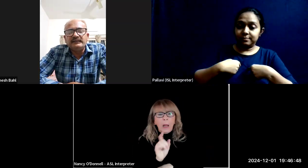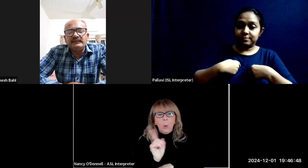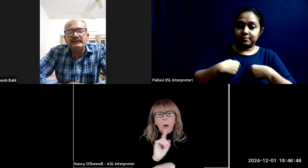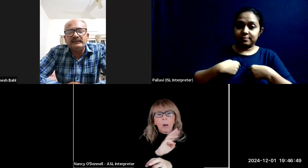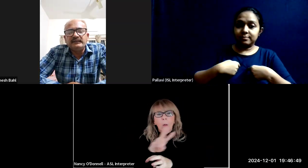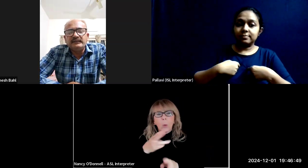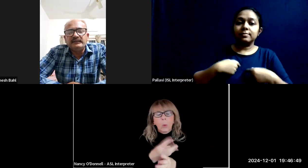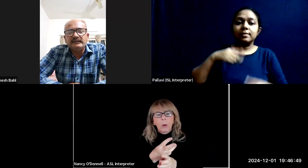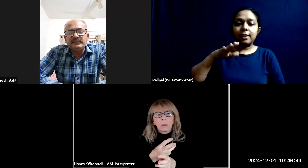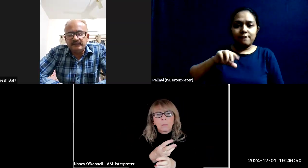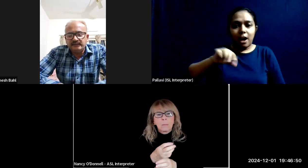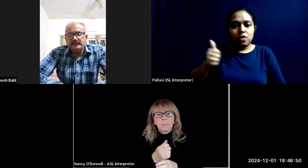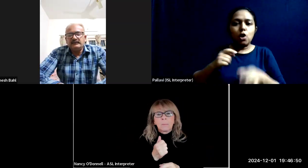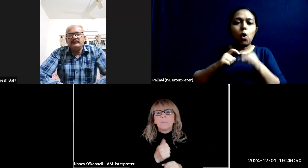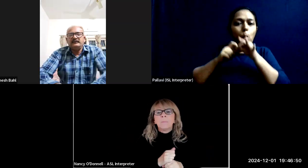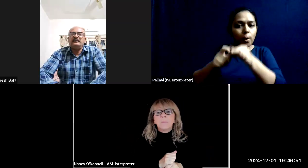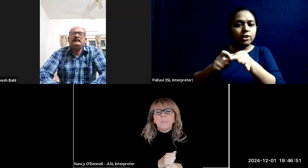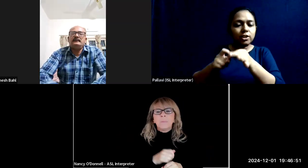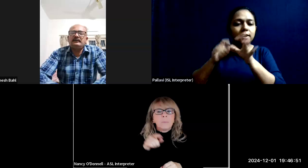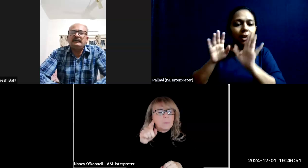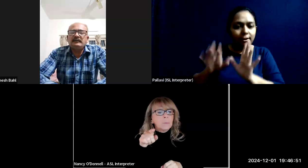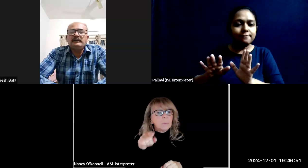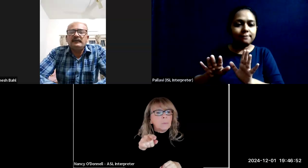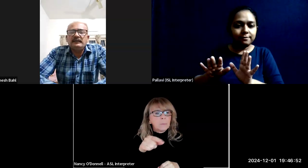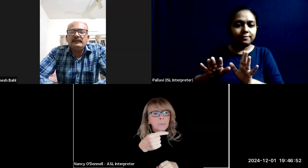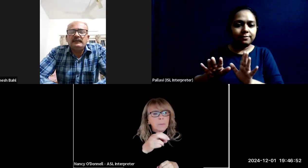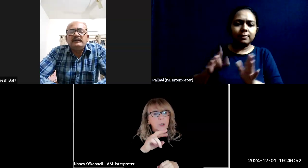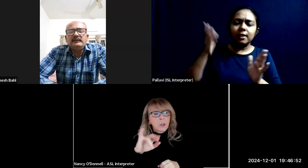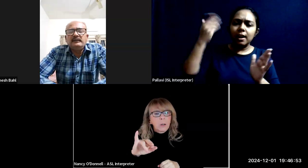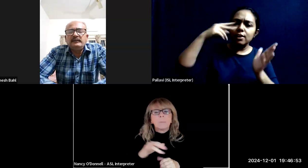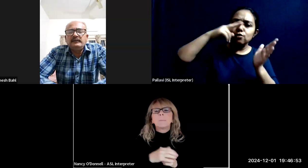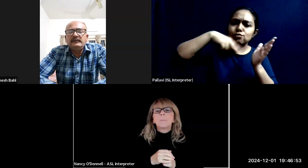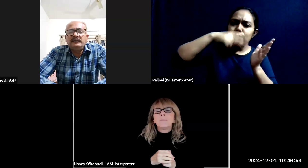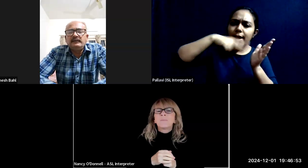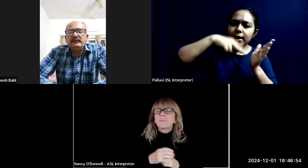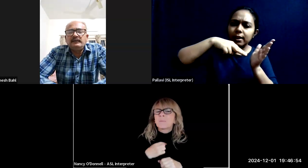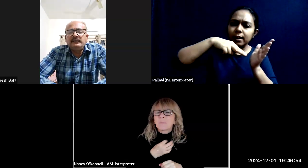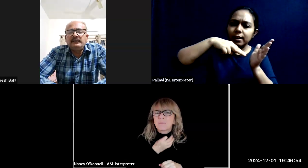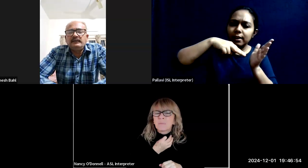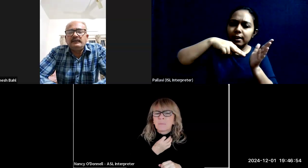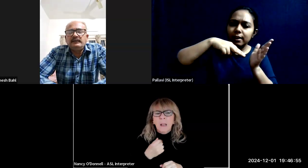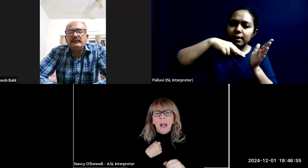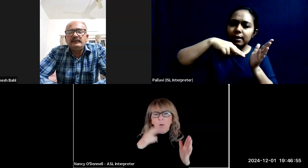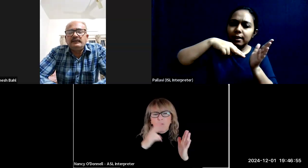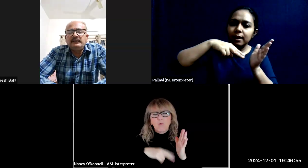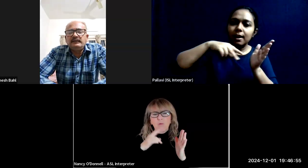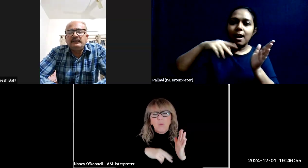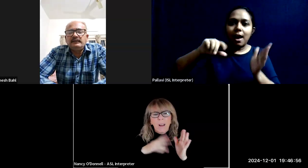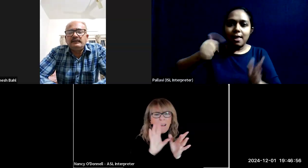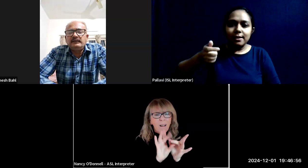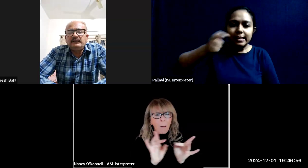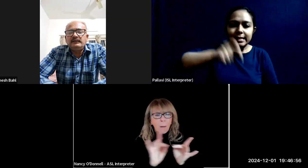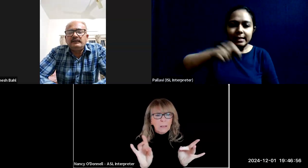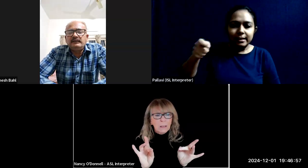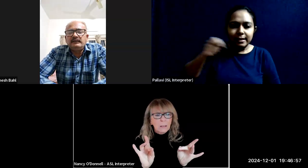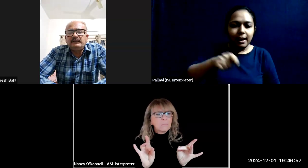I have another question. I read comments about other cane products